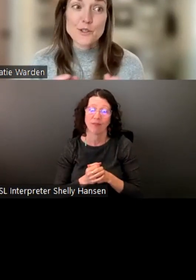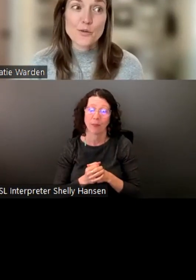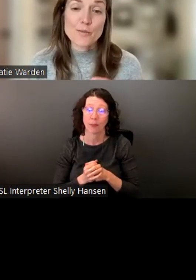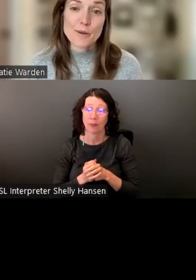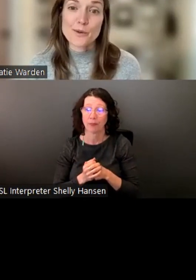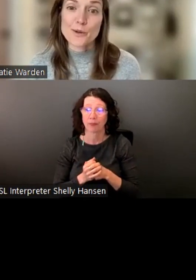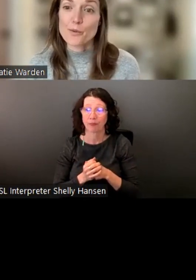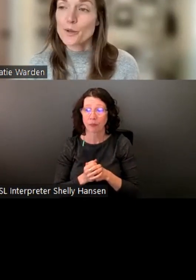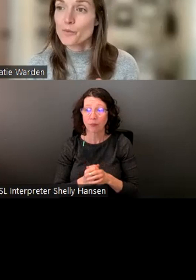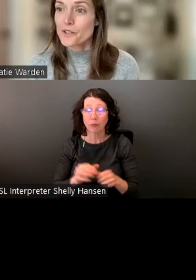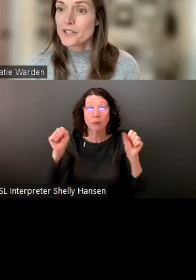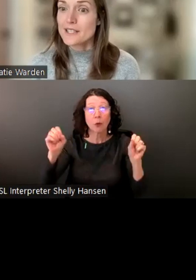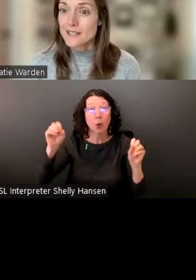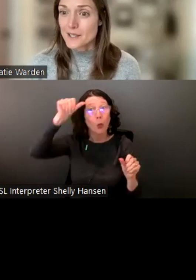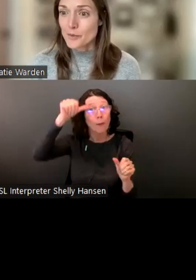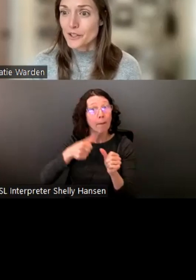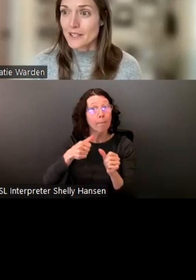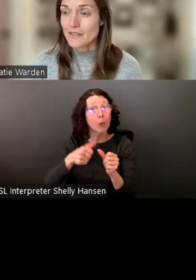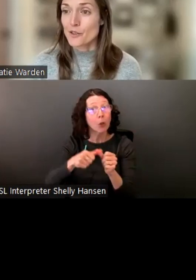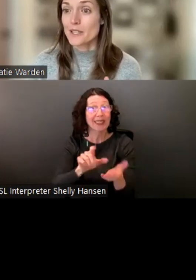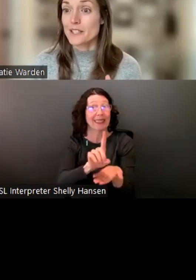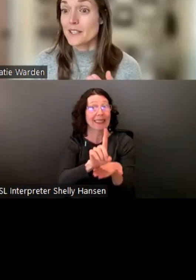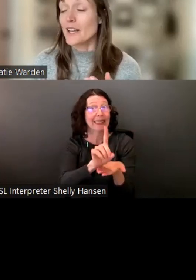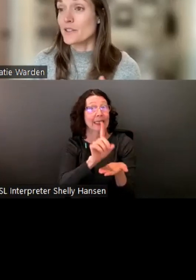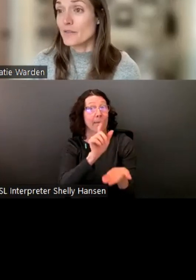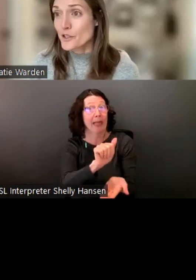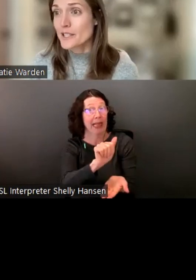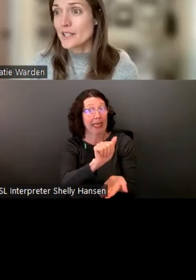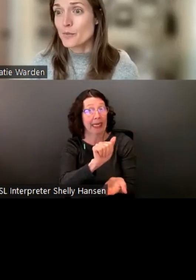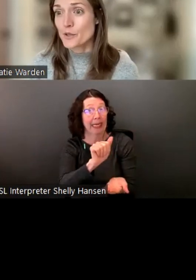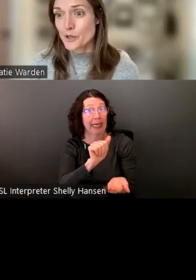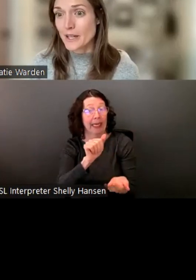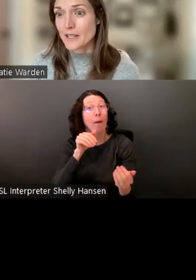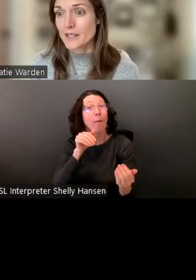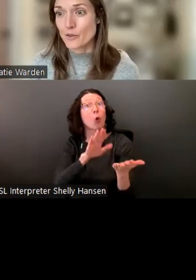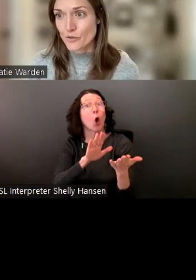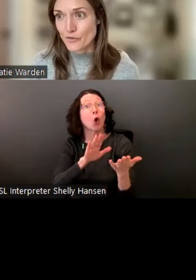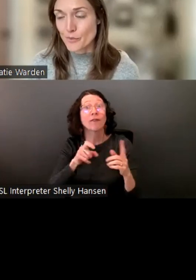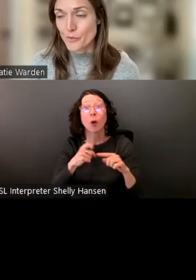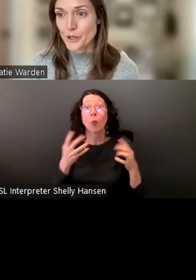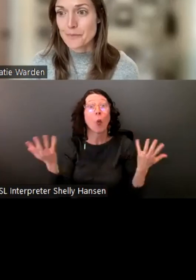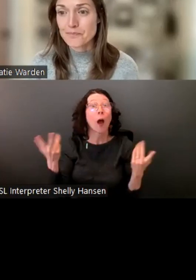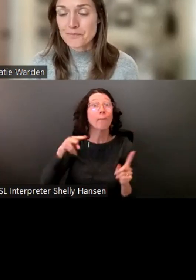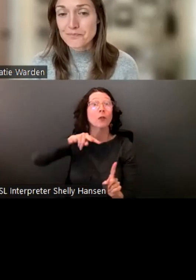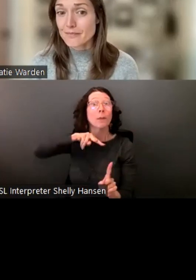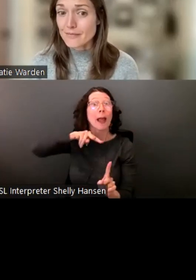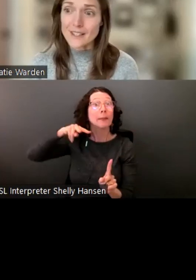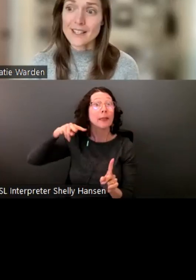So remember, we're approaching disability from a diversity perspective or framework.